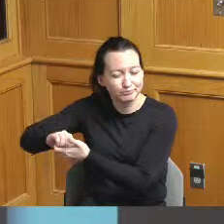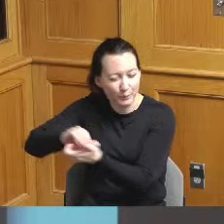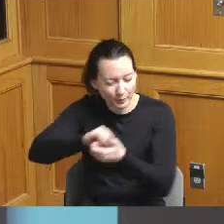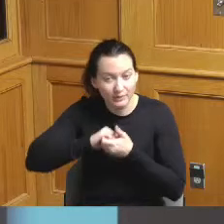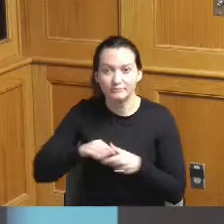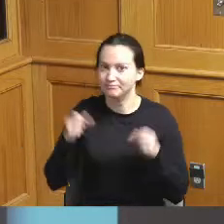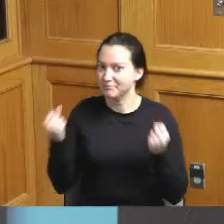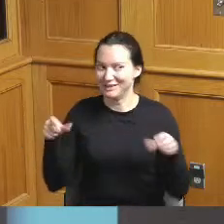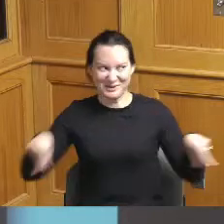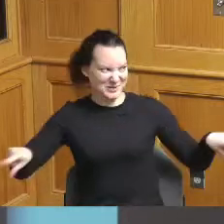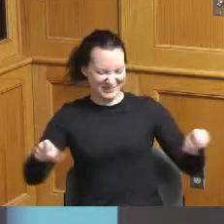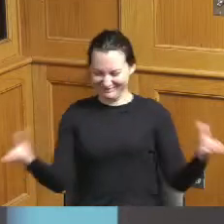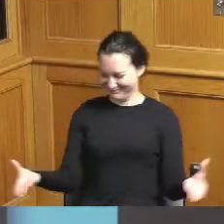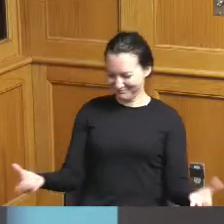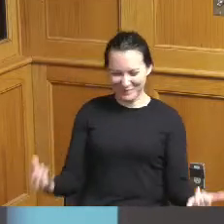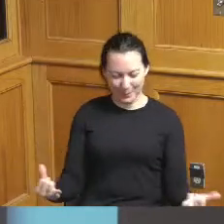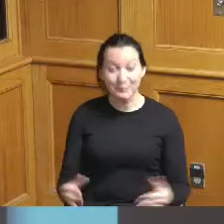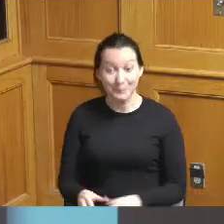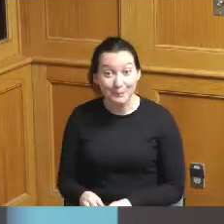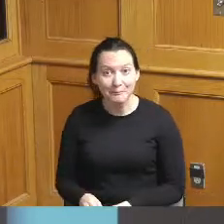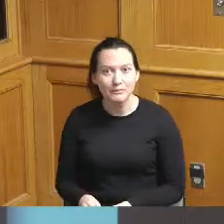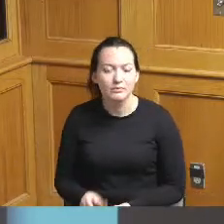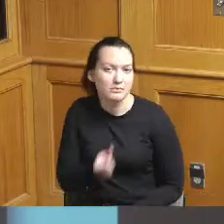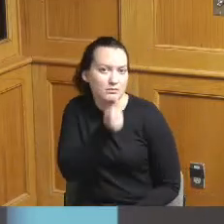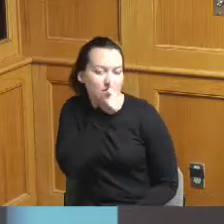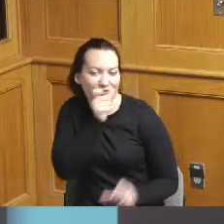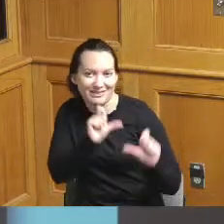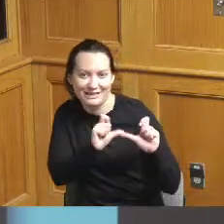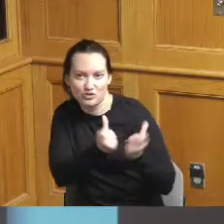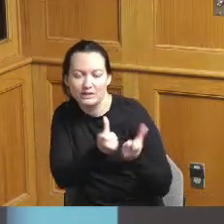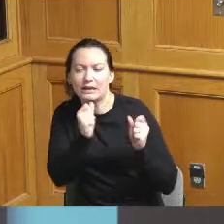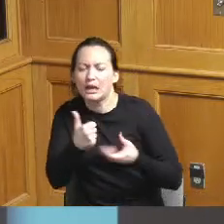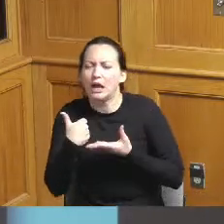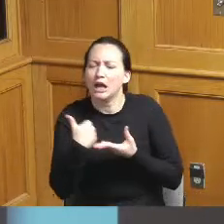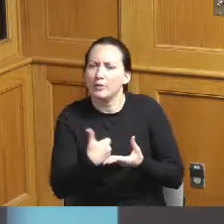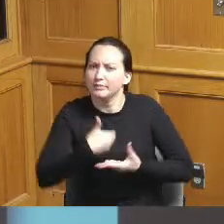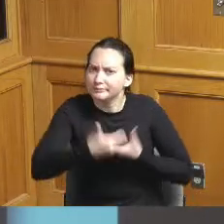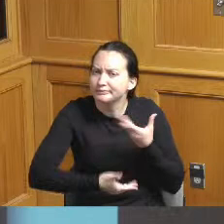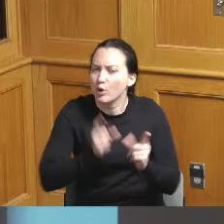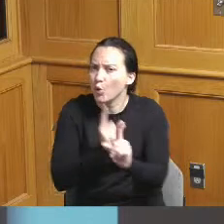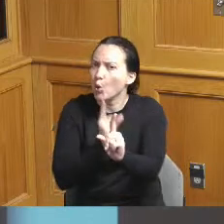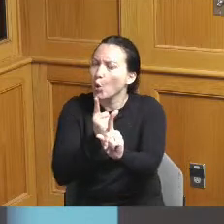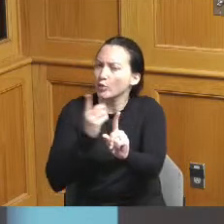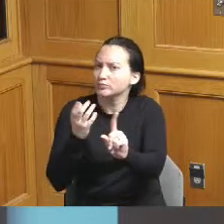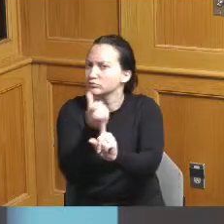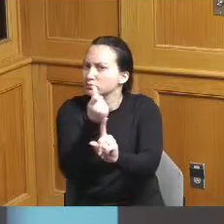are in this room now and also private agencies to help us do the work that we need to do for